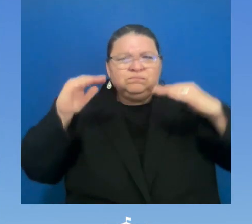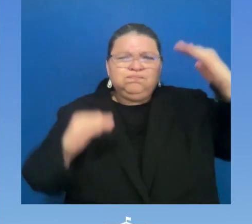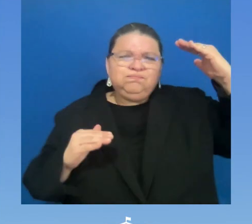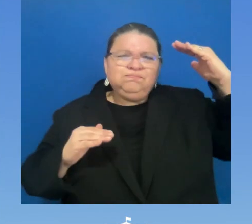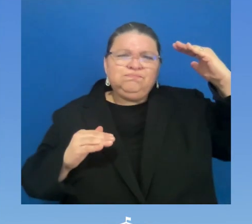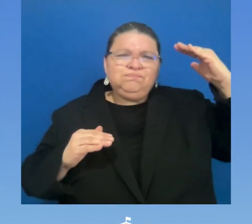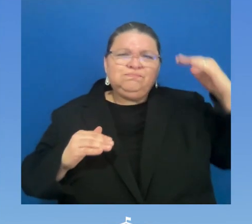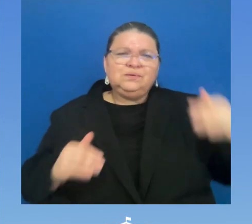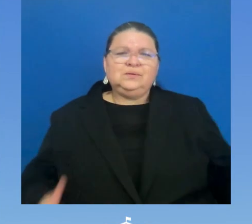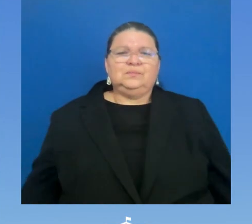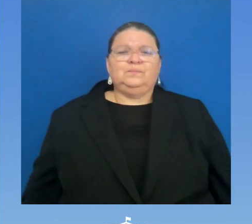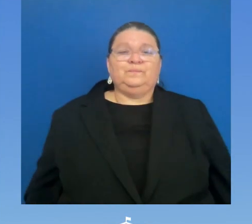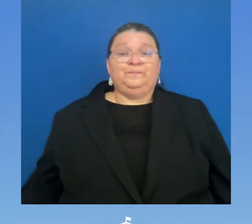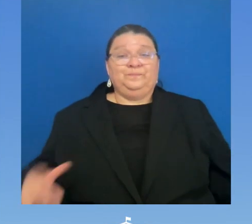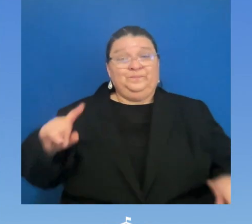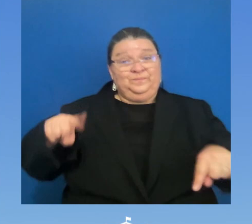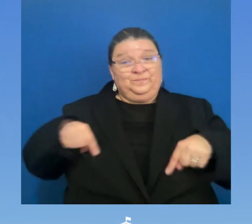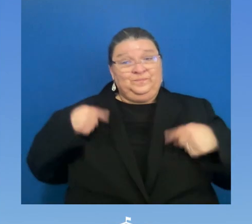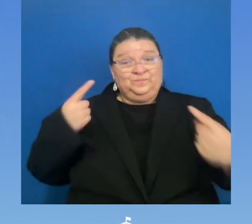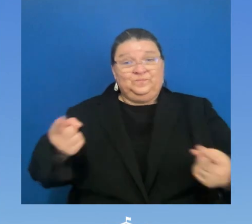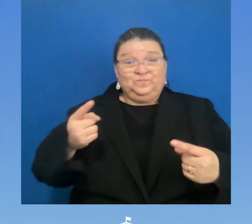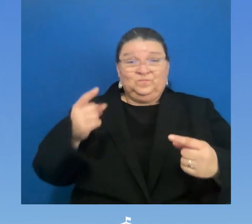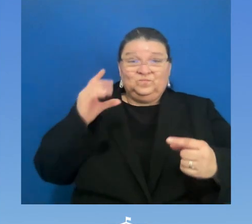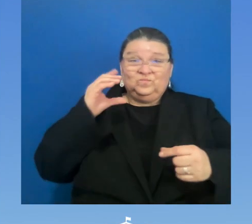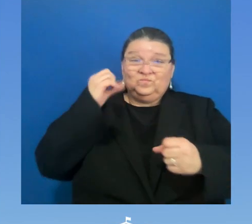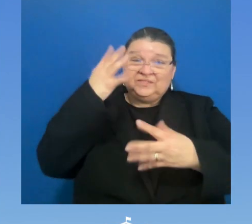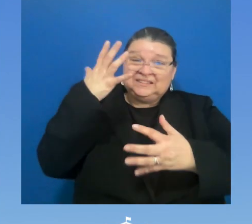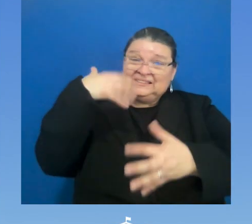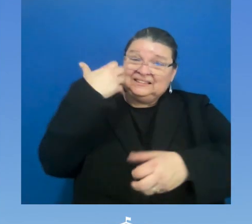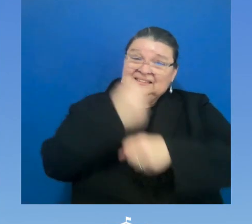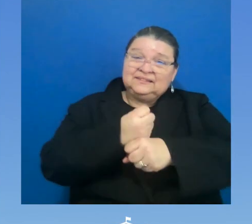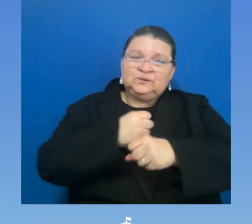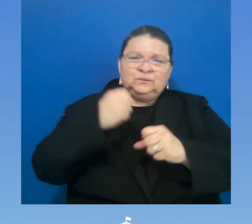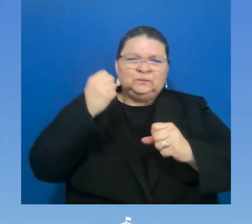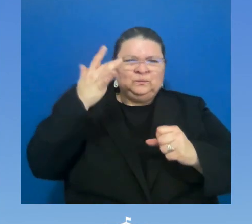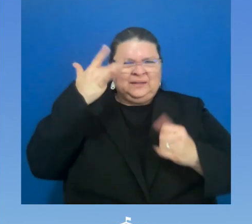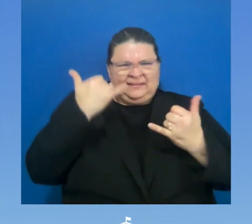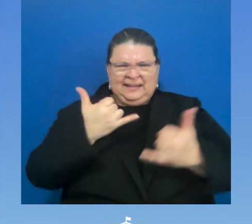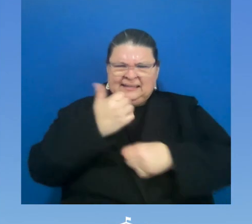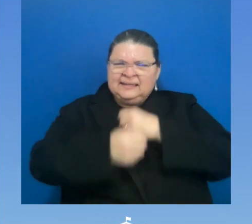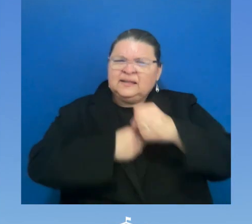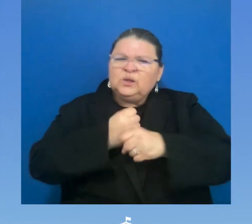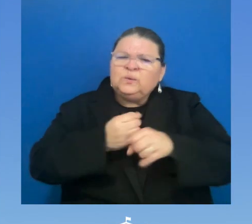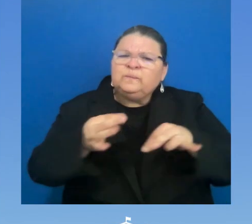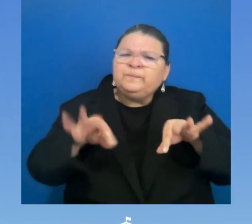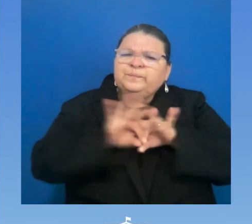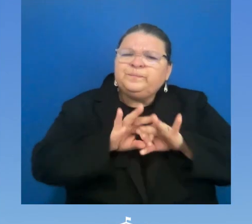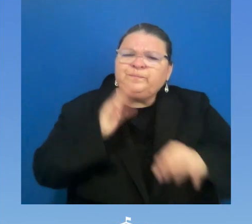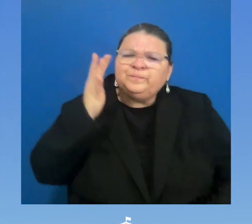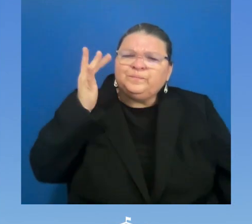The reason why this year is such a large year because we had a major acquisition, and whenever we make a major acquisition,